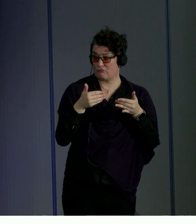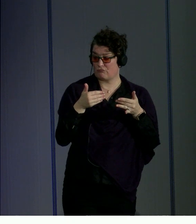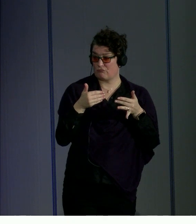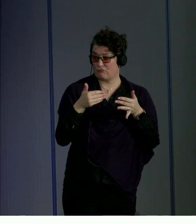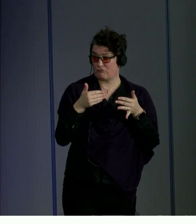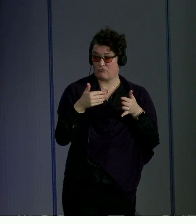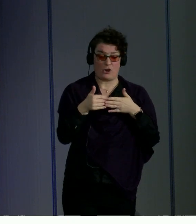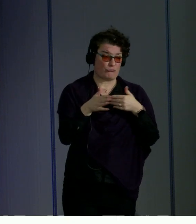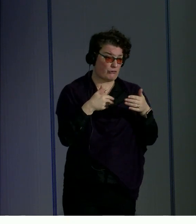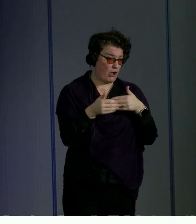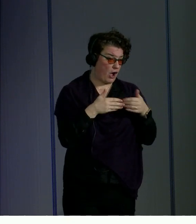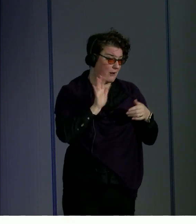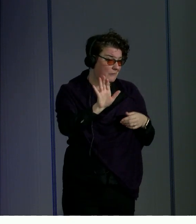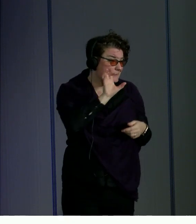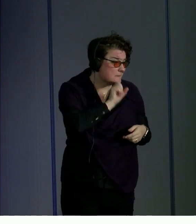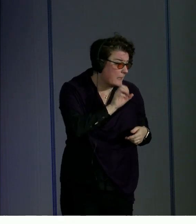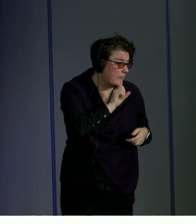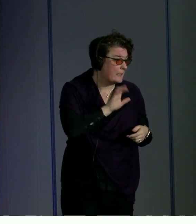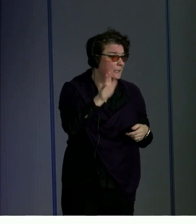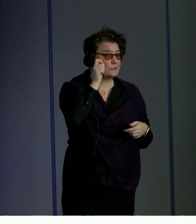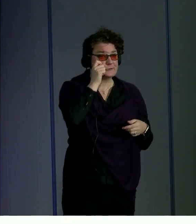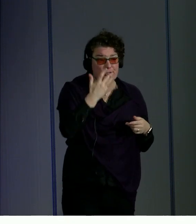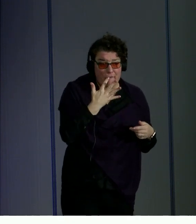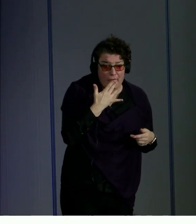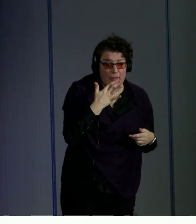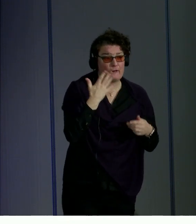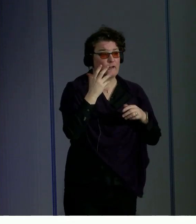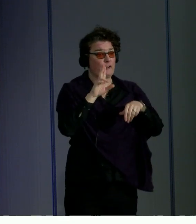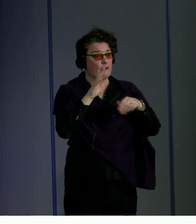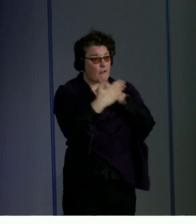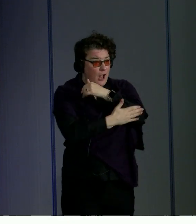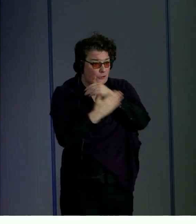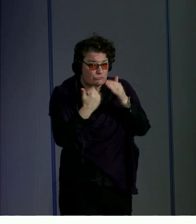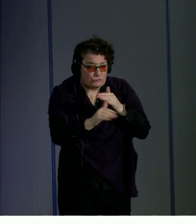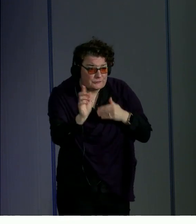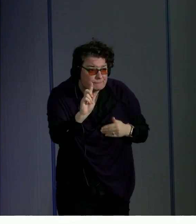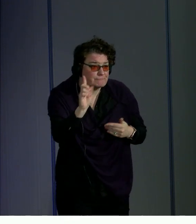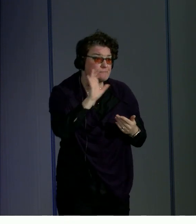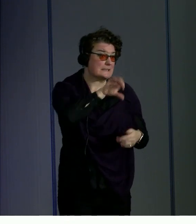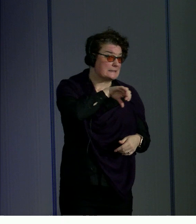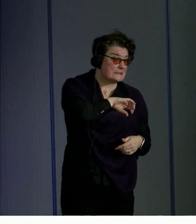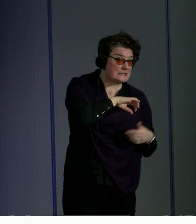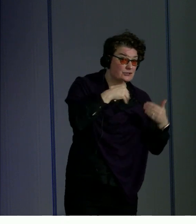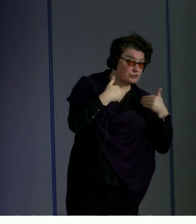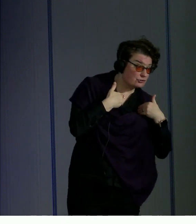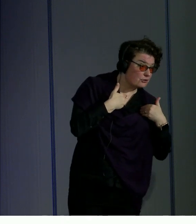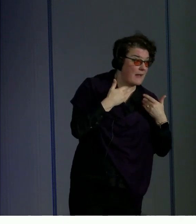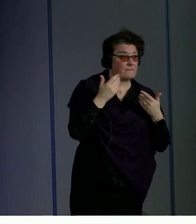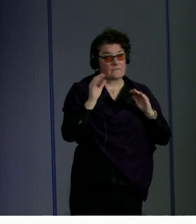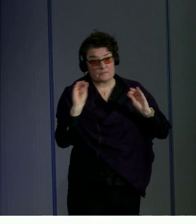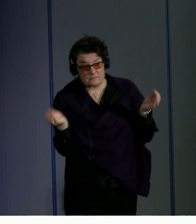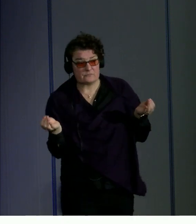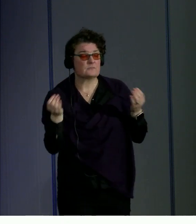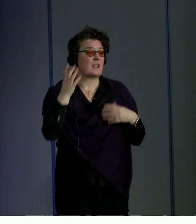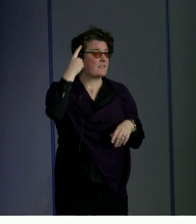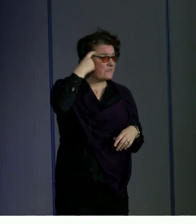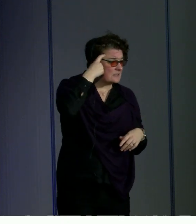of age, color, national origin, citizenship, status, physical or mental disability,